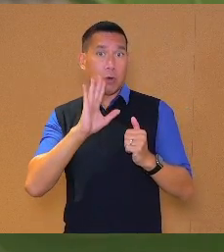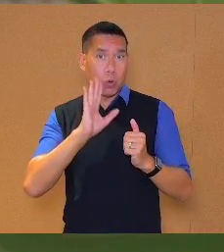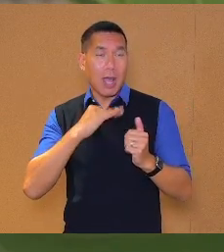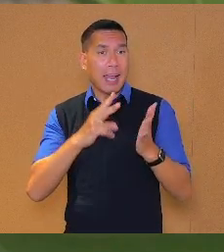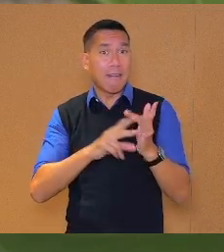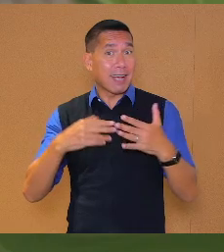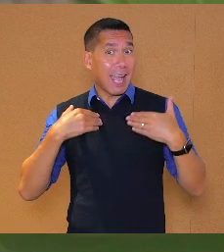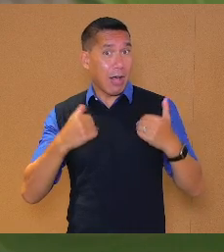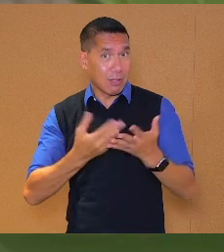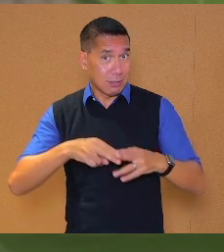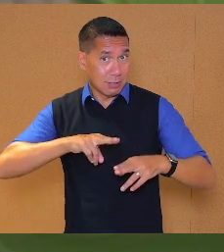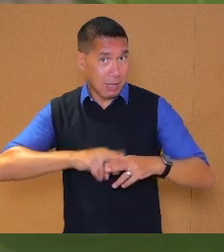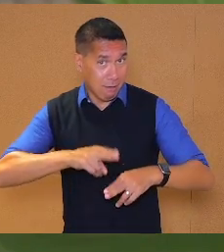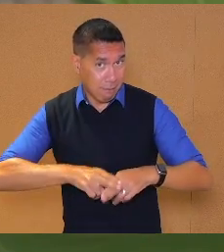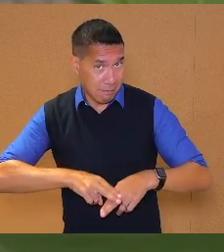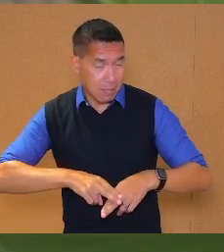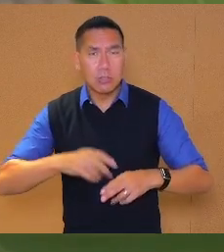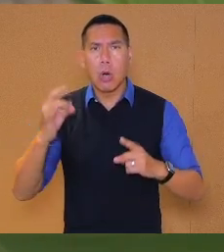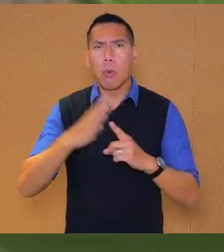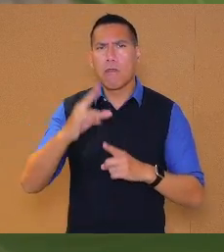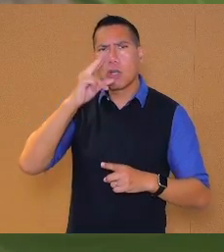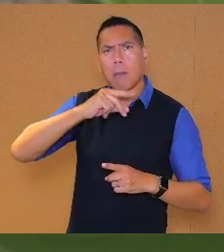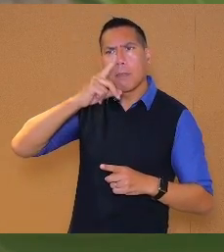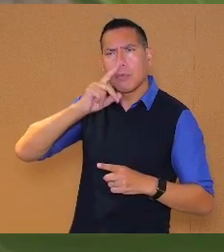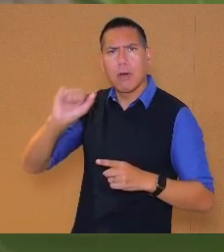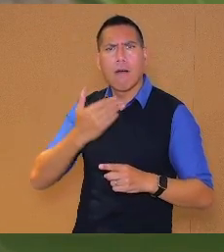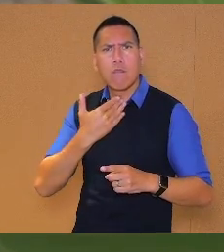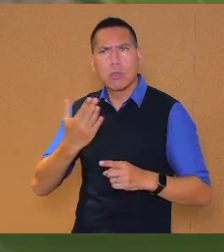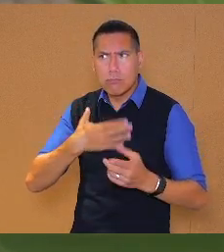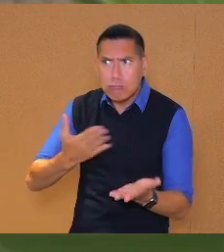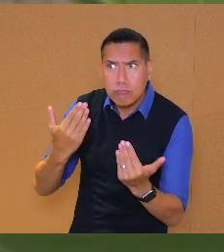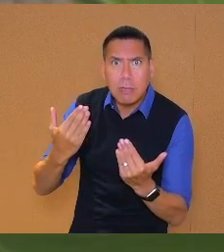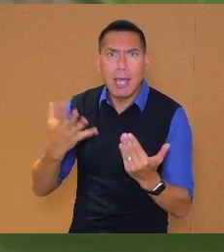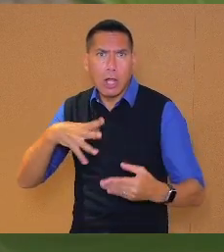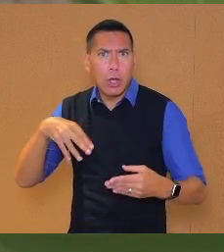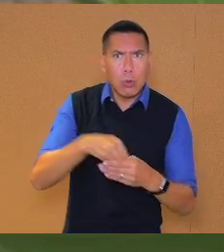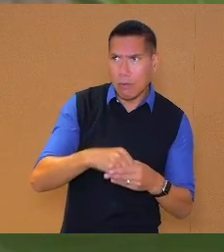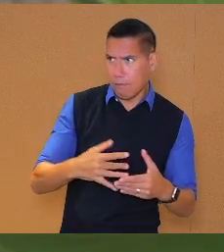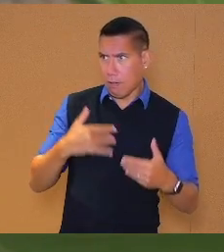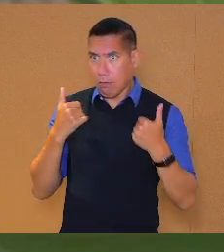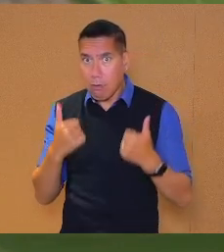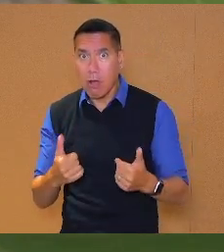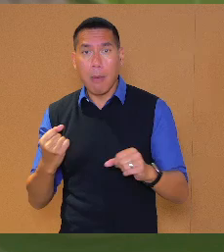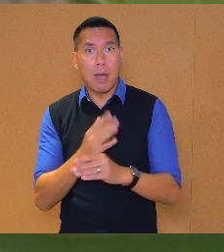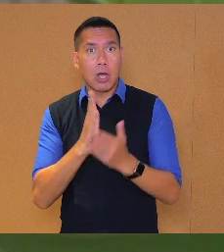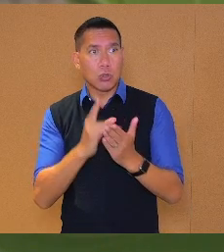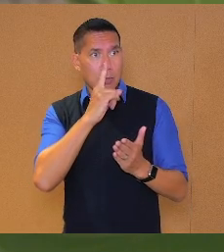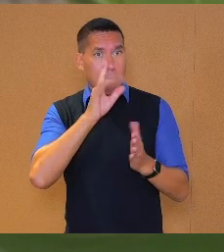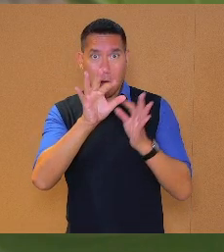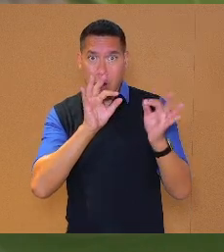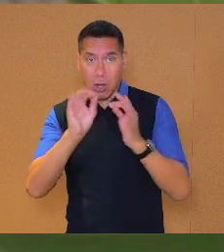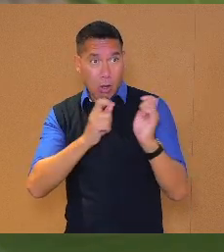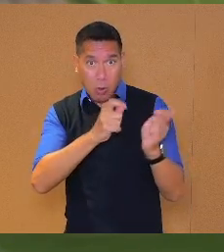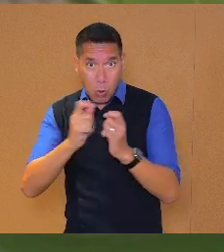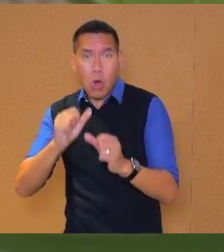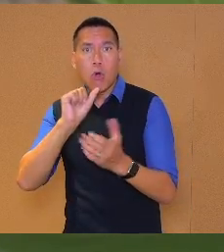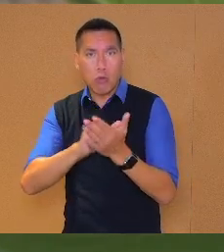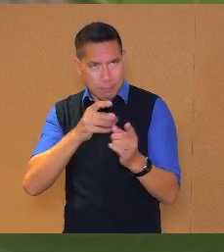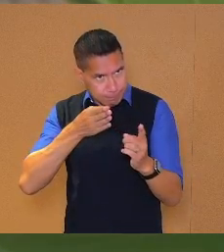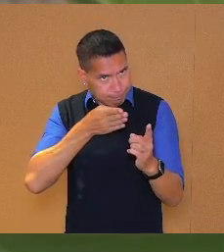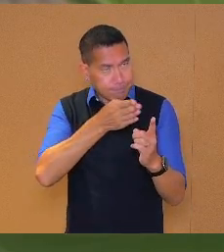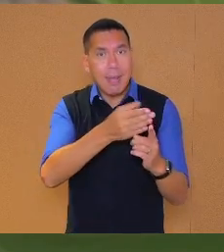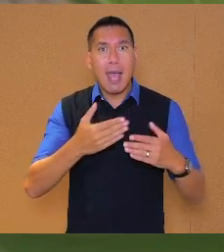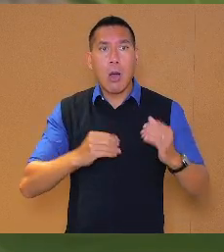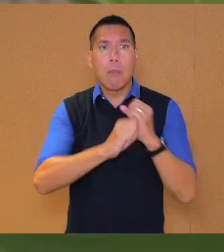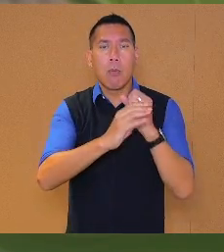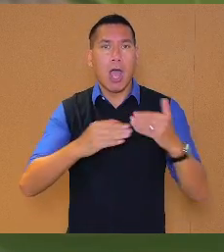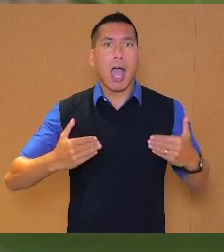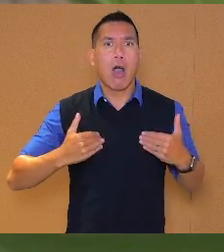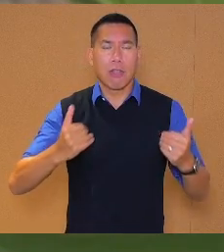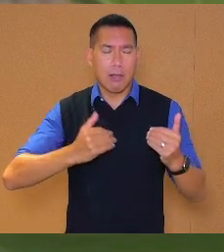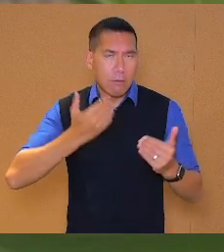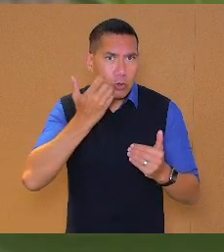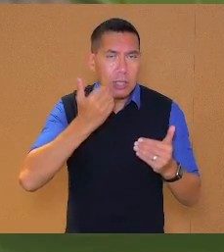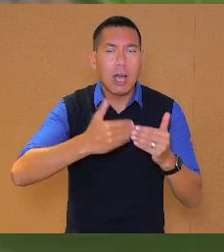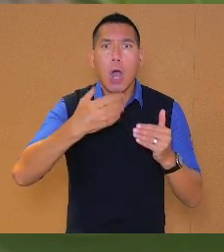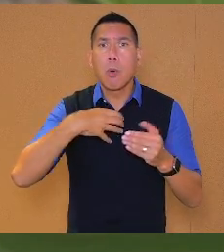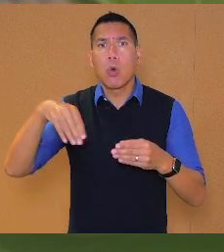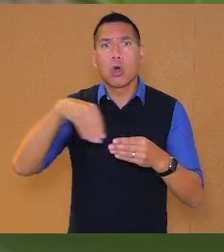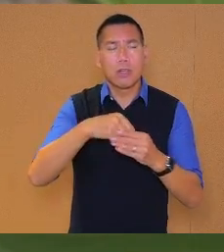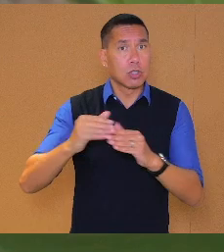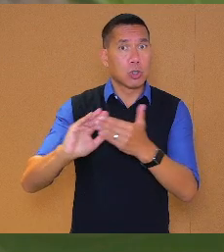It is important for young birds --